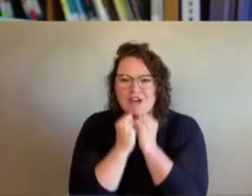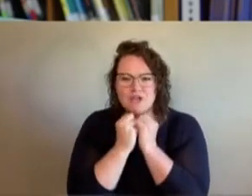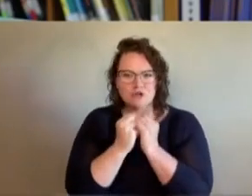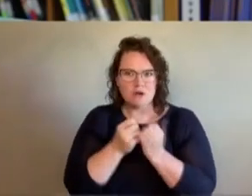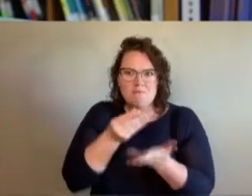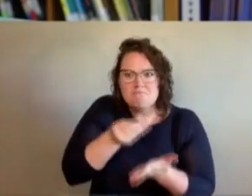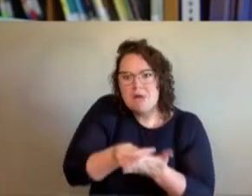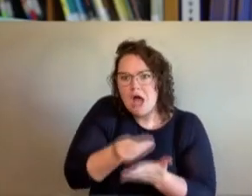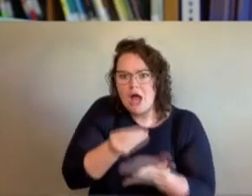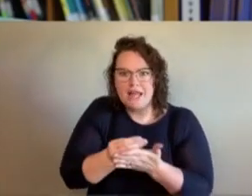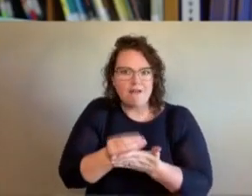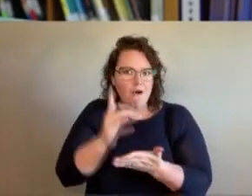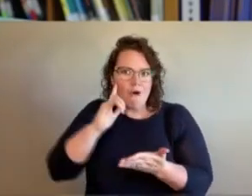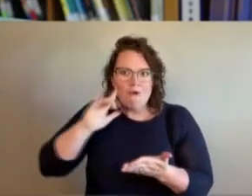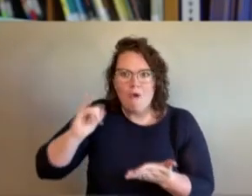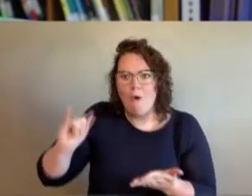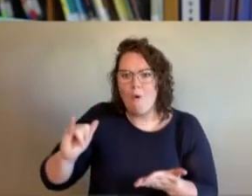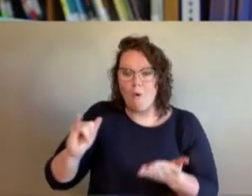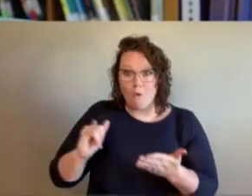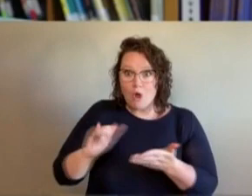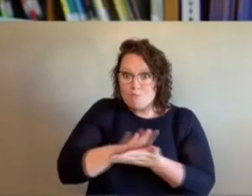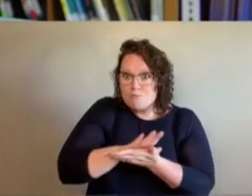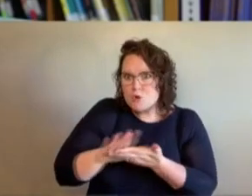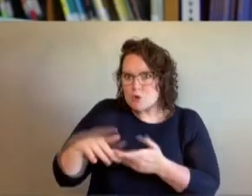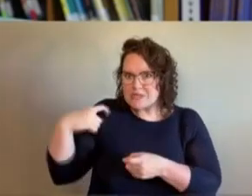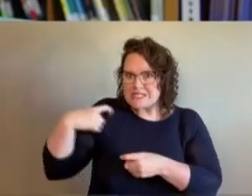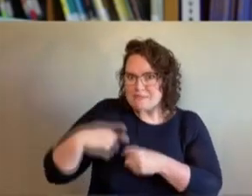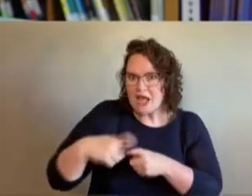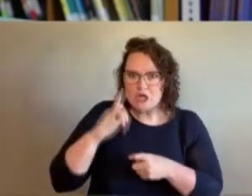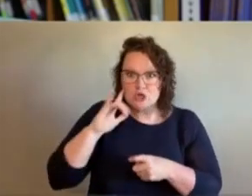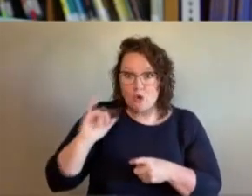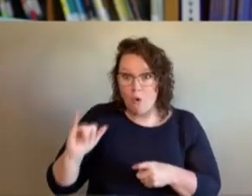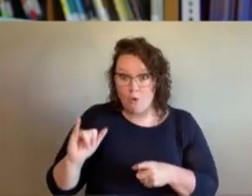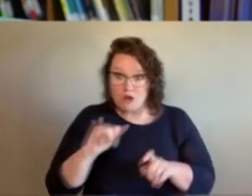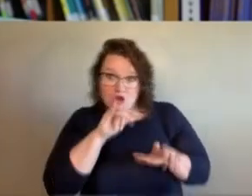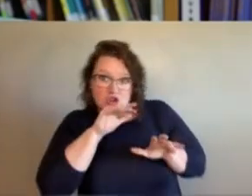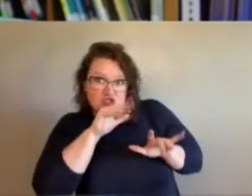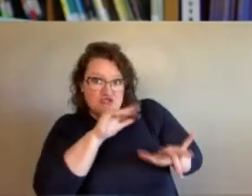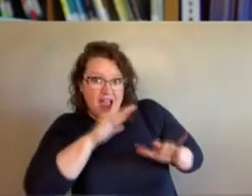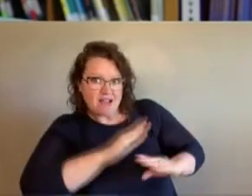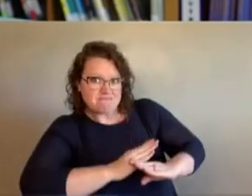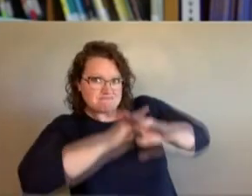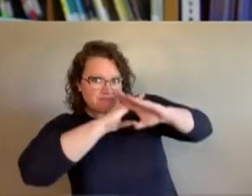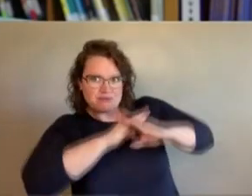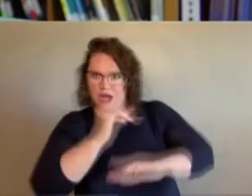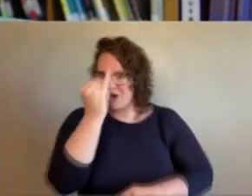As time went by, Jackie had urges to hunt treasure and would capture his bootie or treasure not matter the measure.